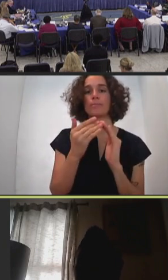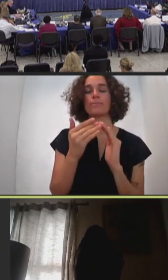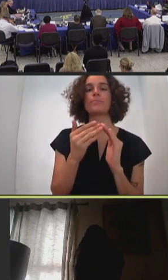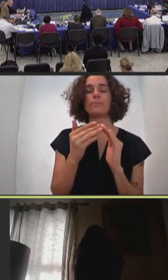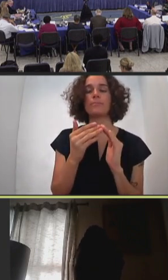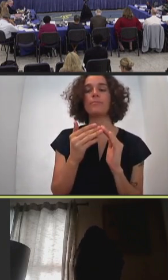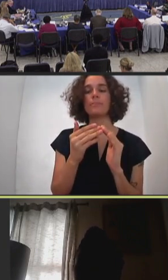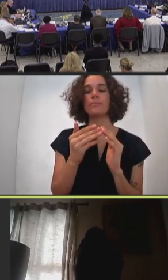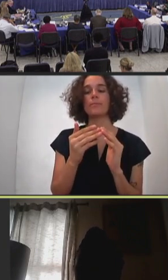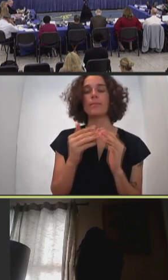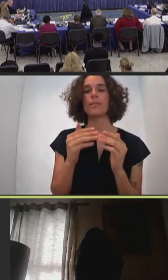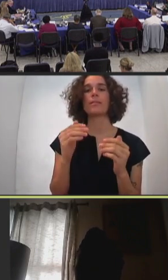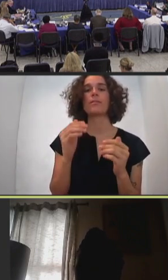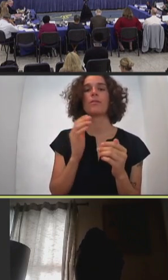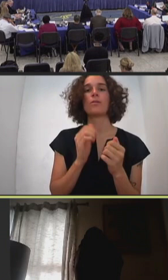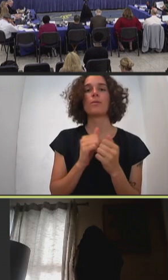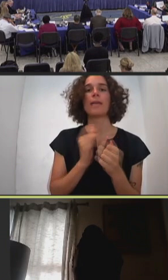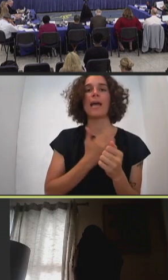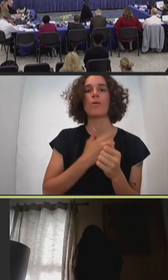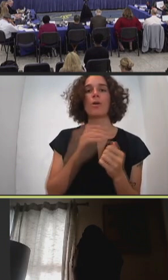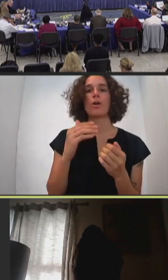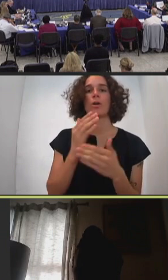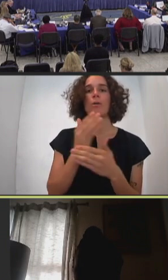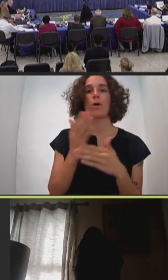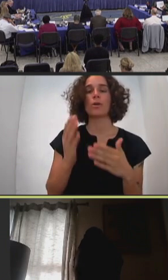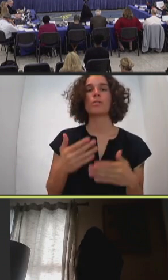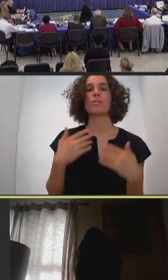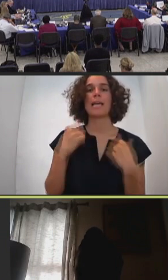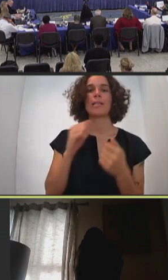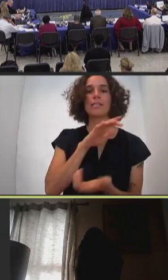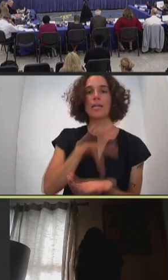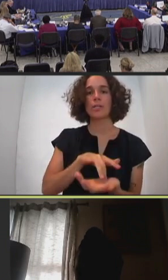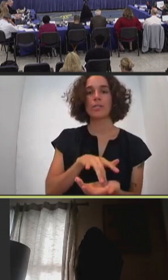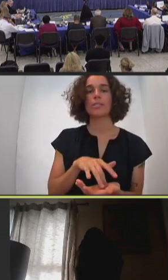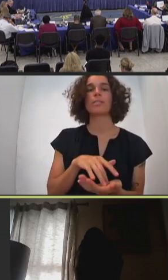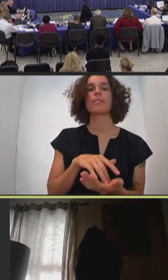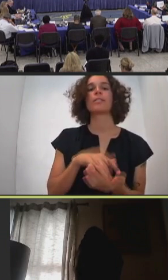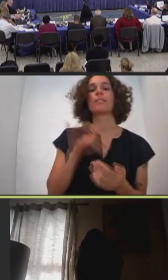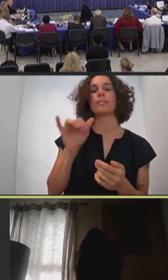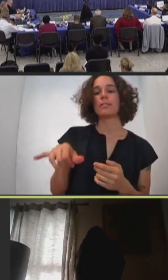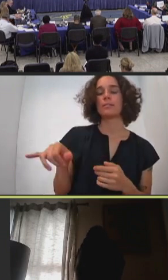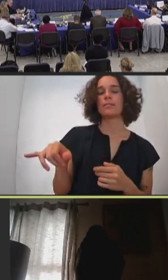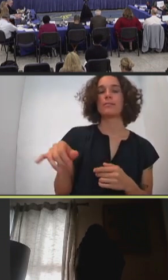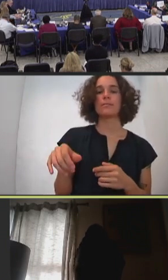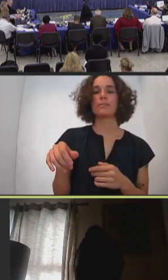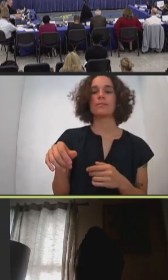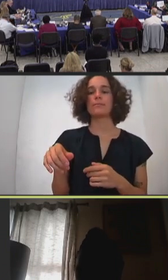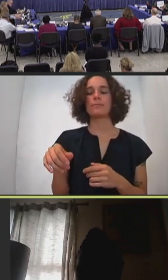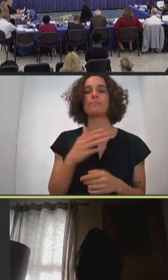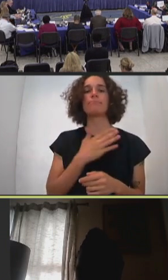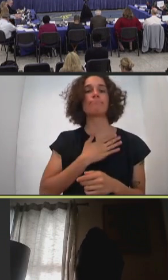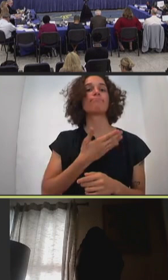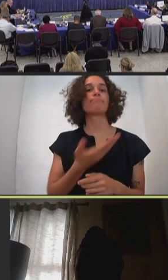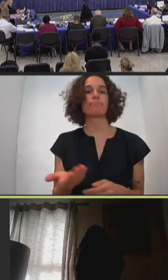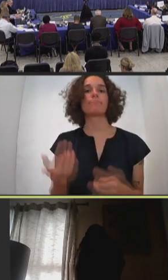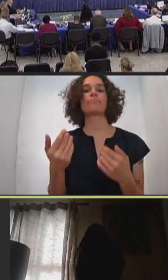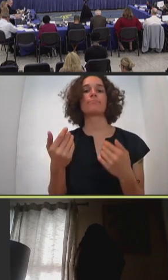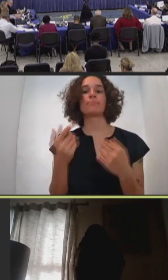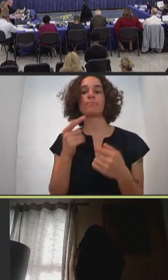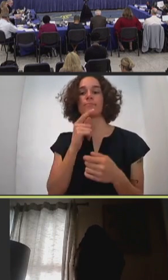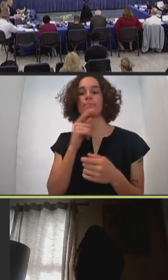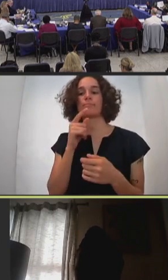partners, health centers that are willing to have us host our services there. So,